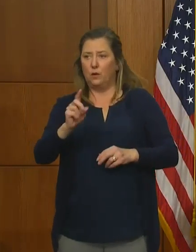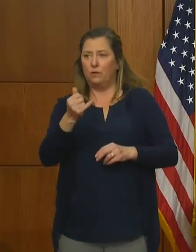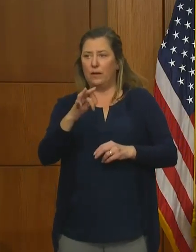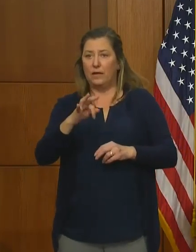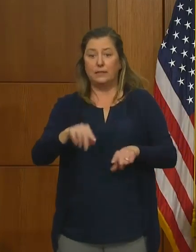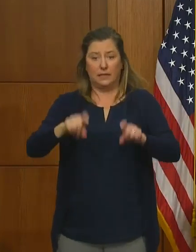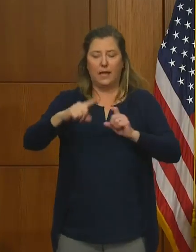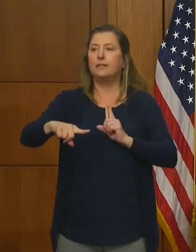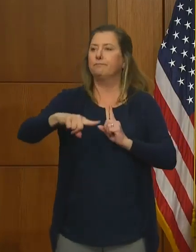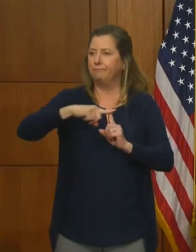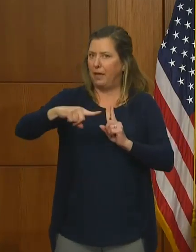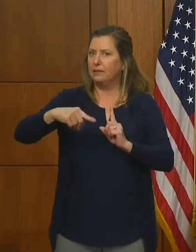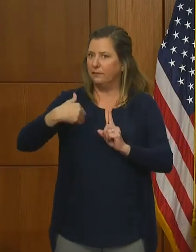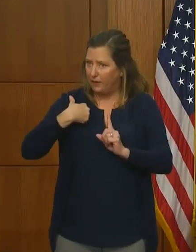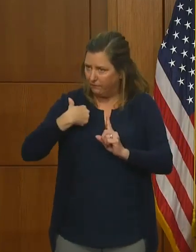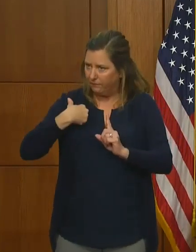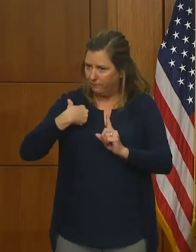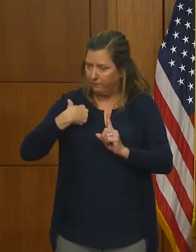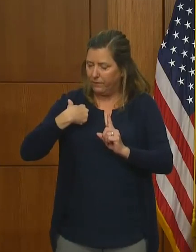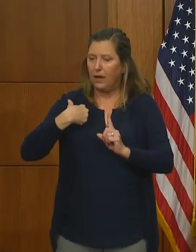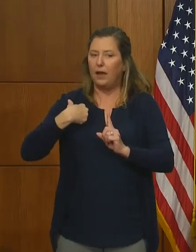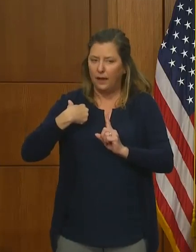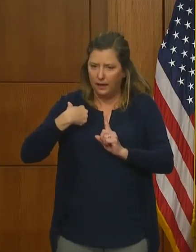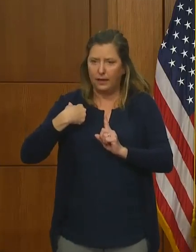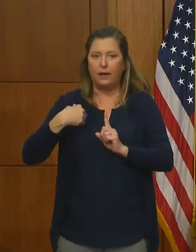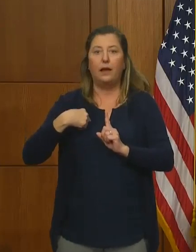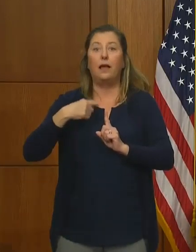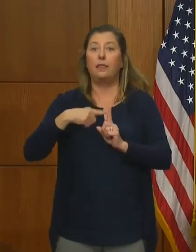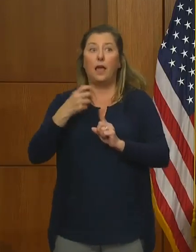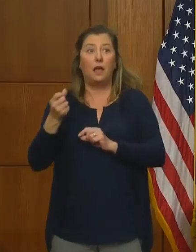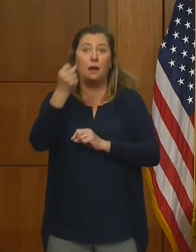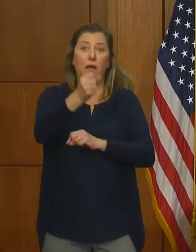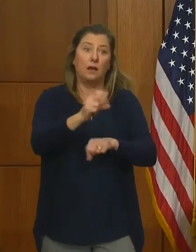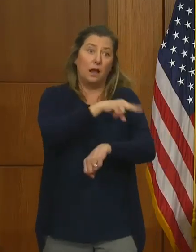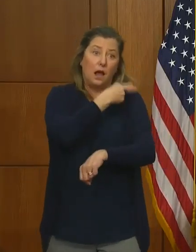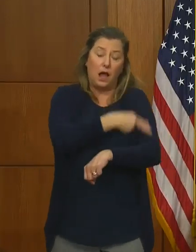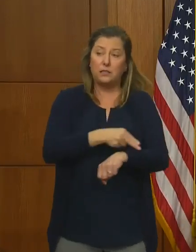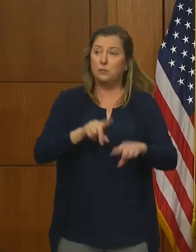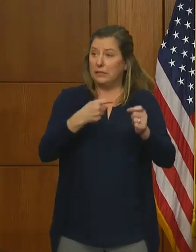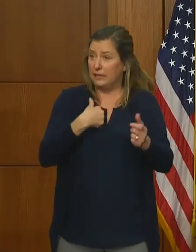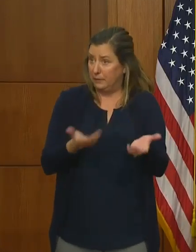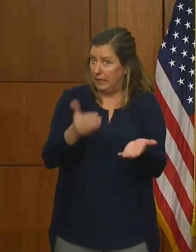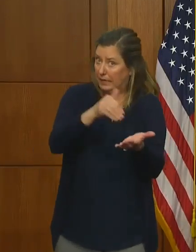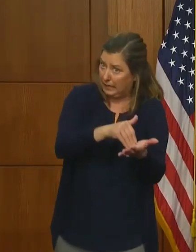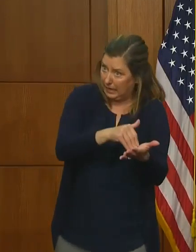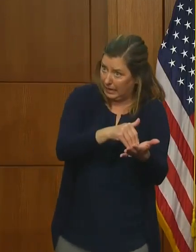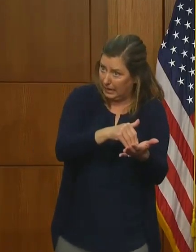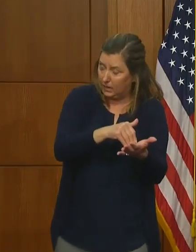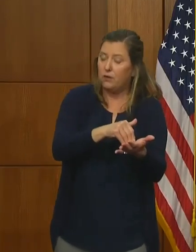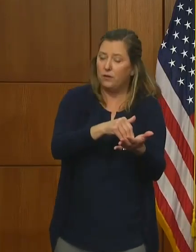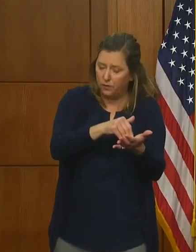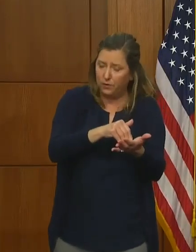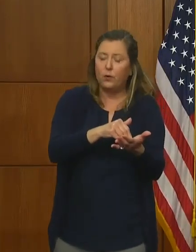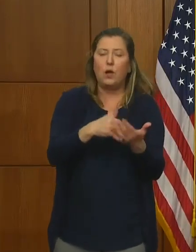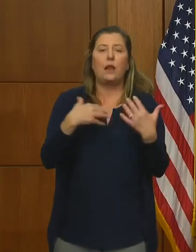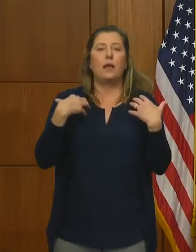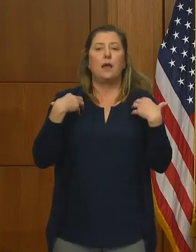IF I CAME DOWN COVID NINETEEN I GET. TESTED POSITIVE AND THEN I